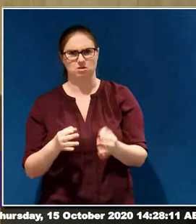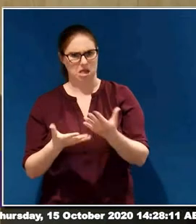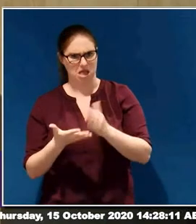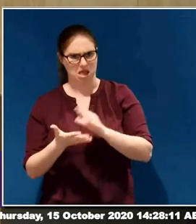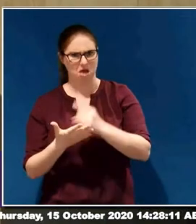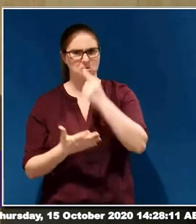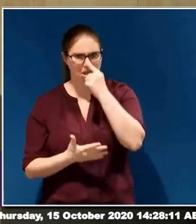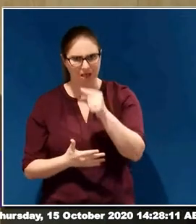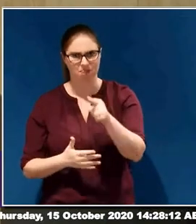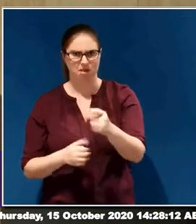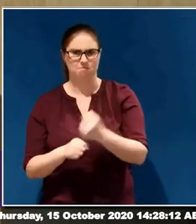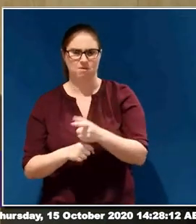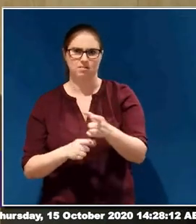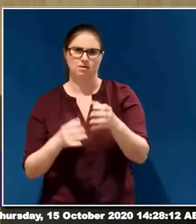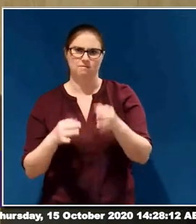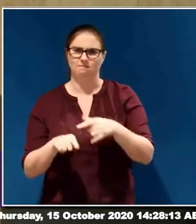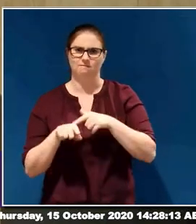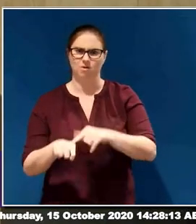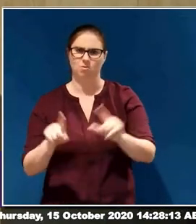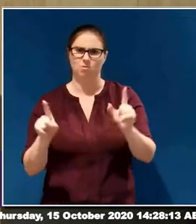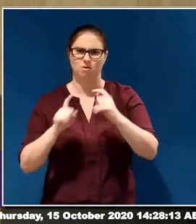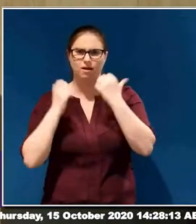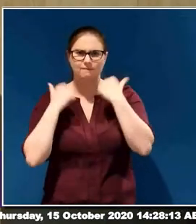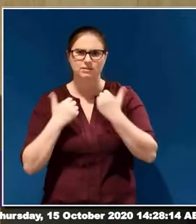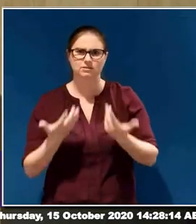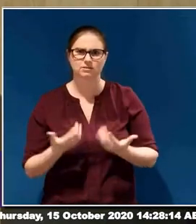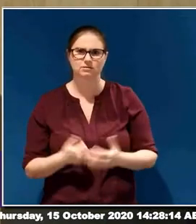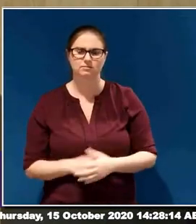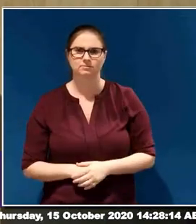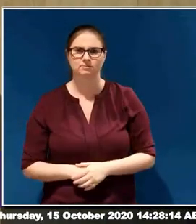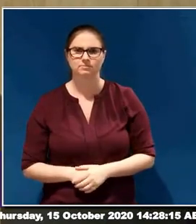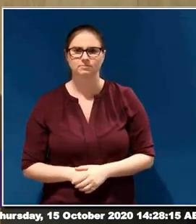Those decisions are presented to the family on enrolment